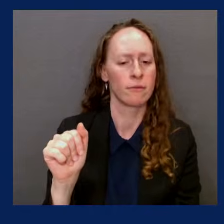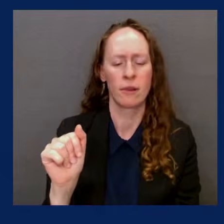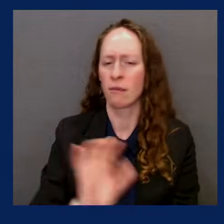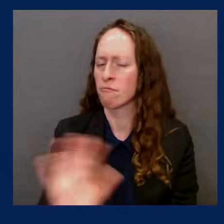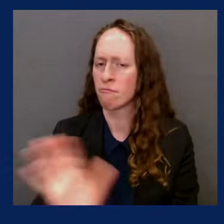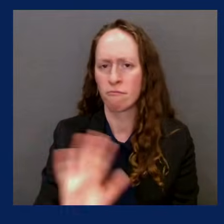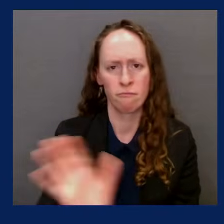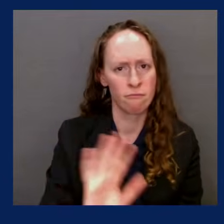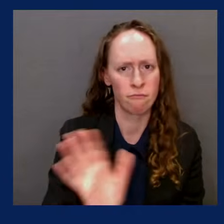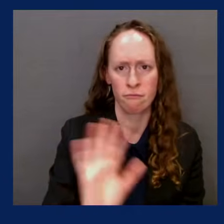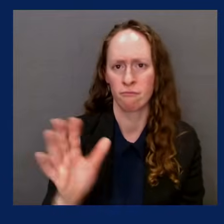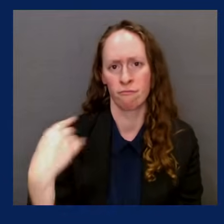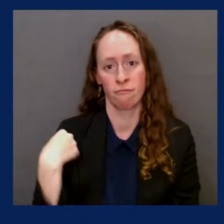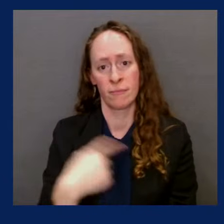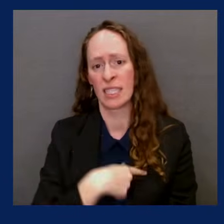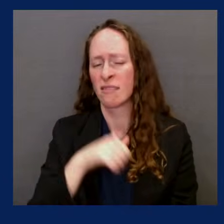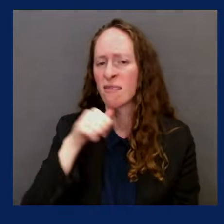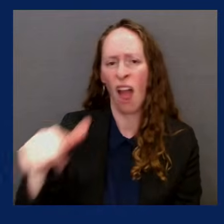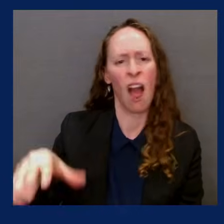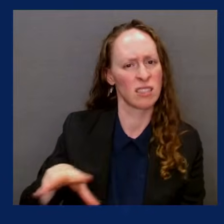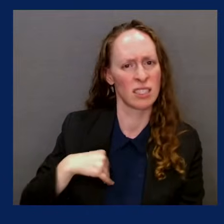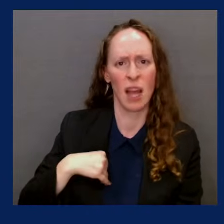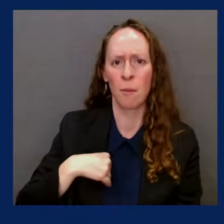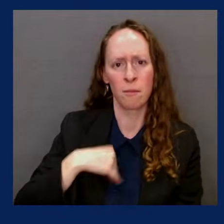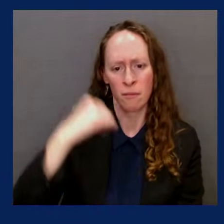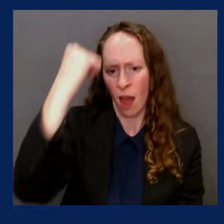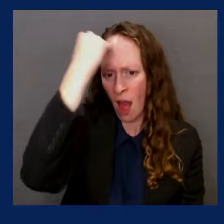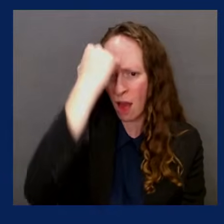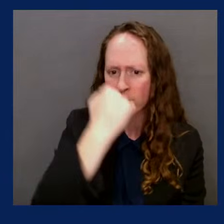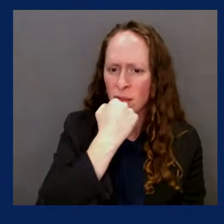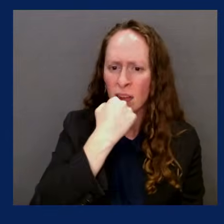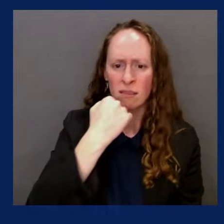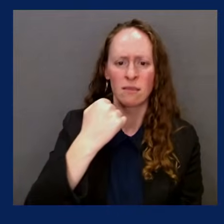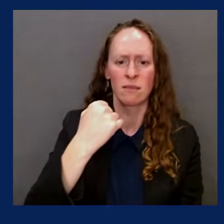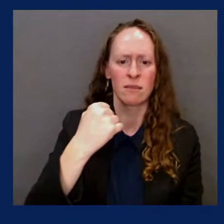whether that be Israeli or Palestinian. In times of crisis,